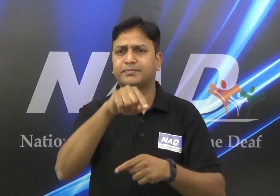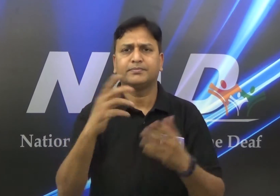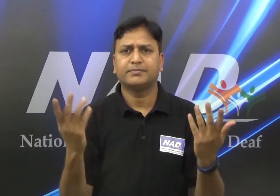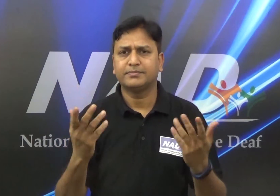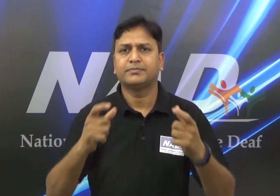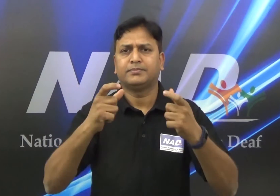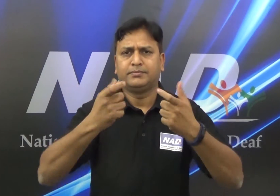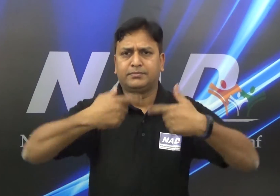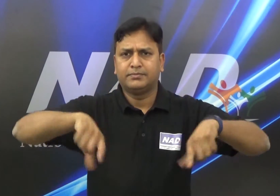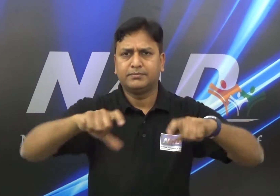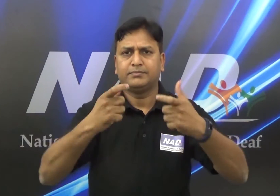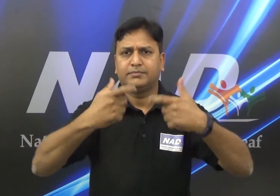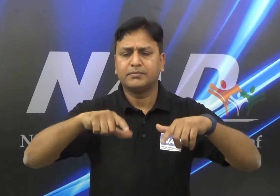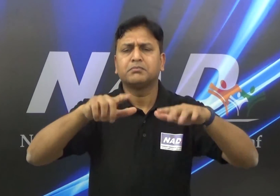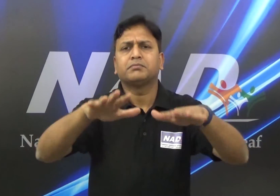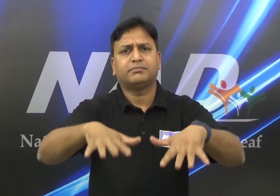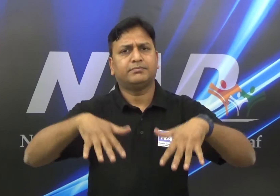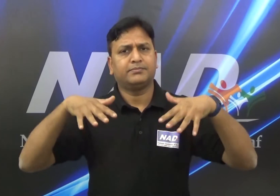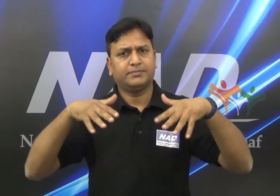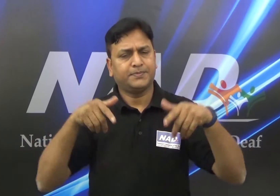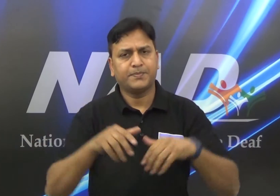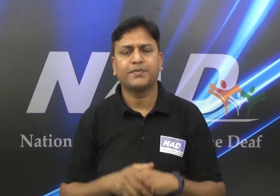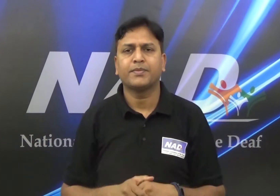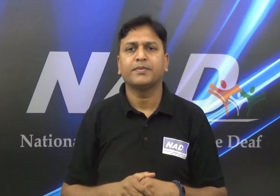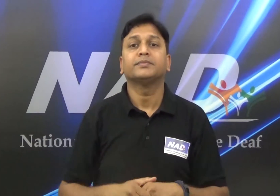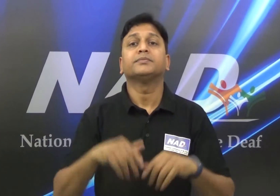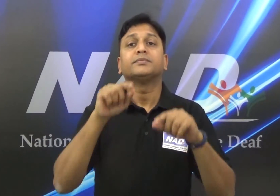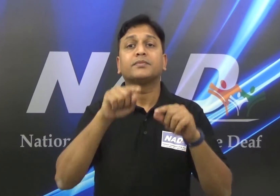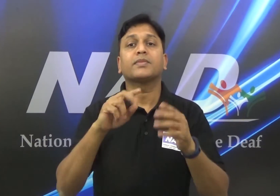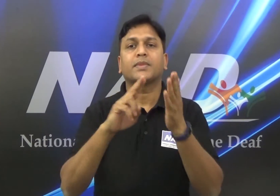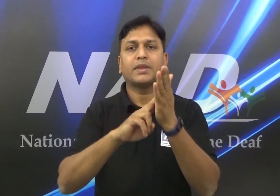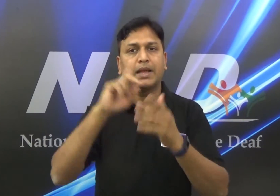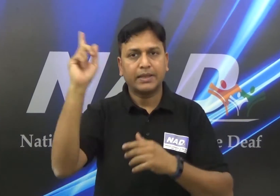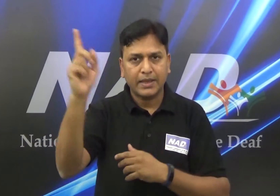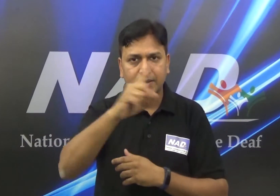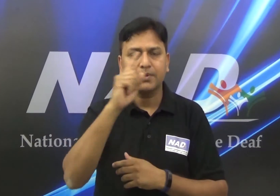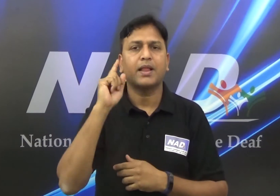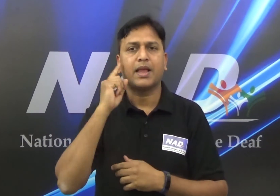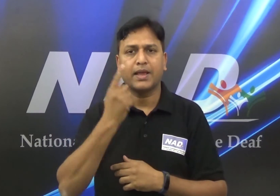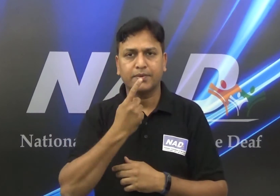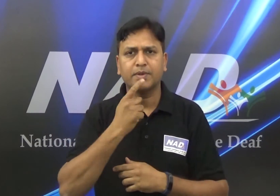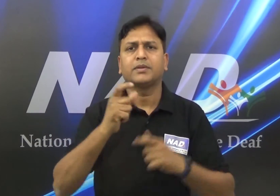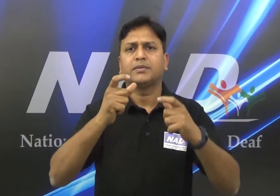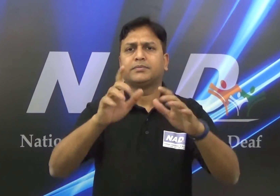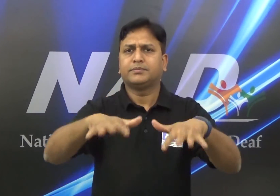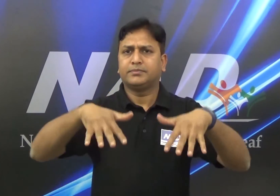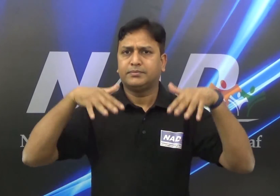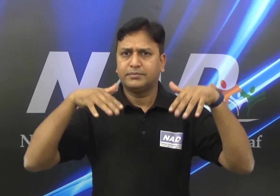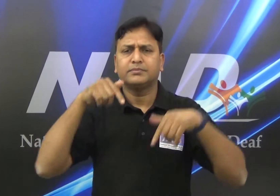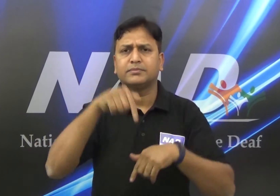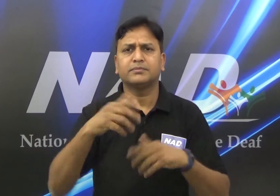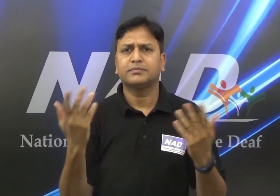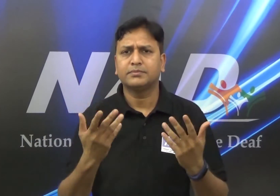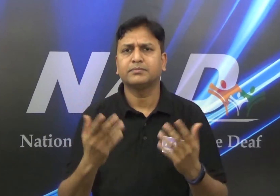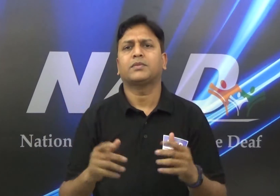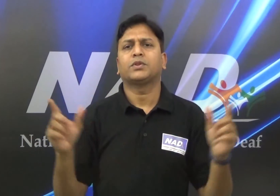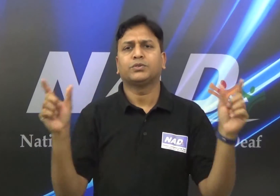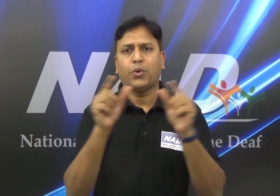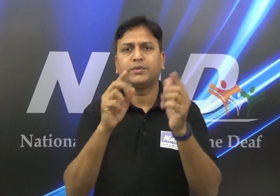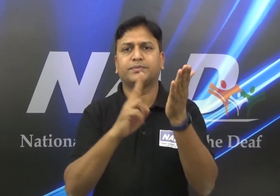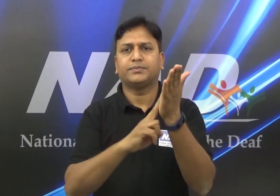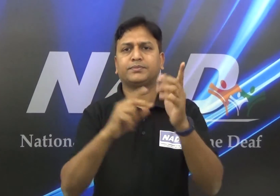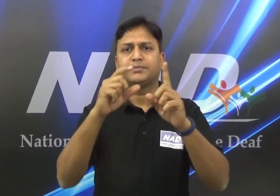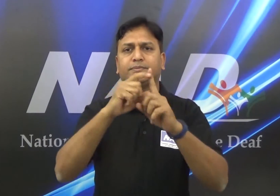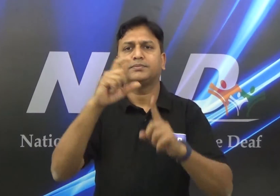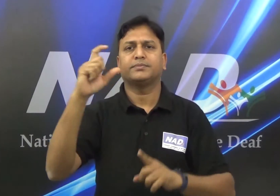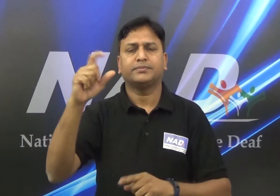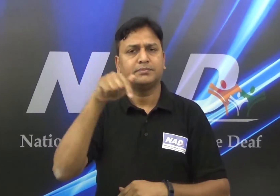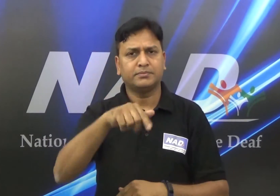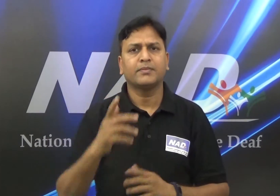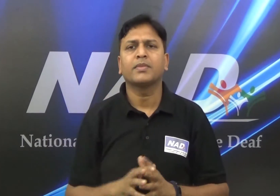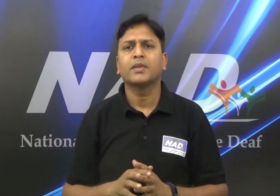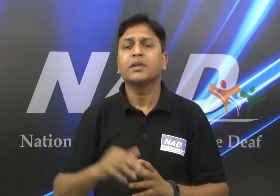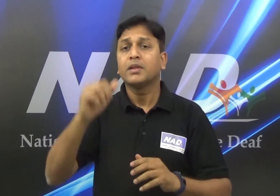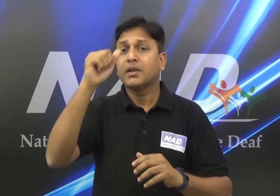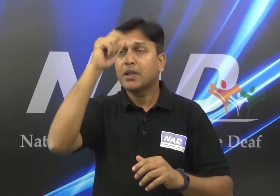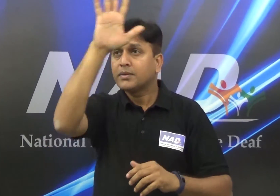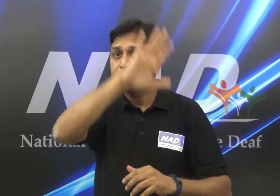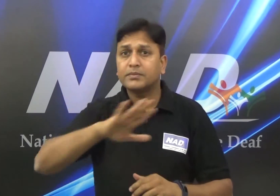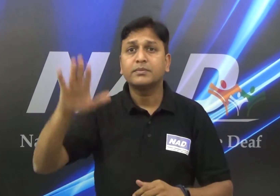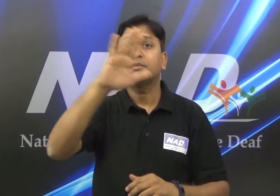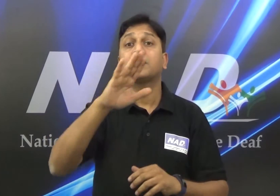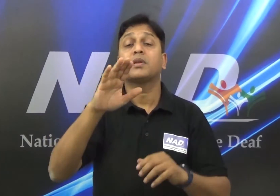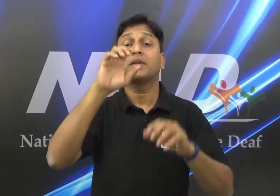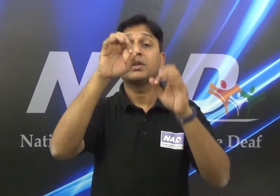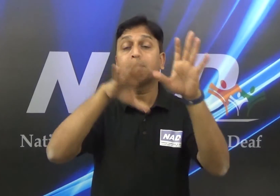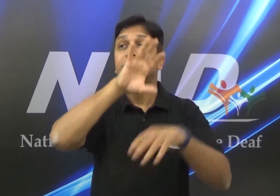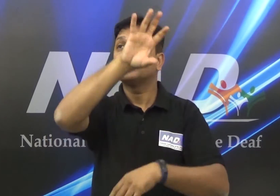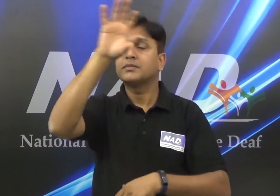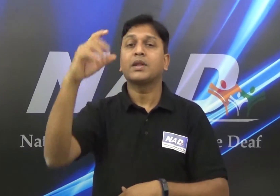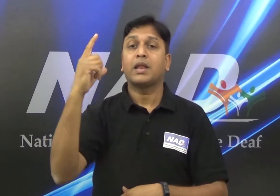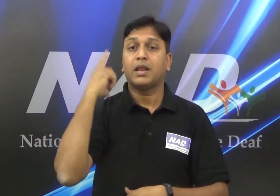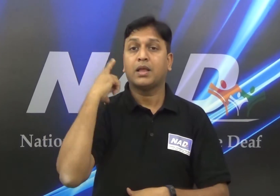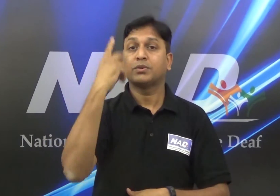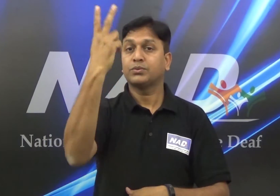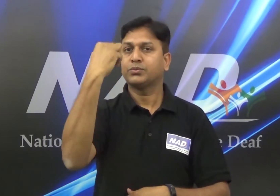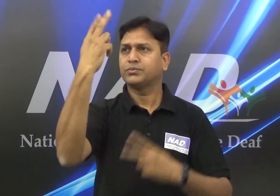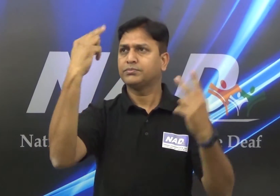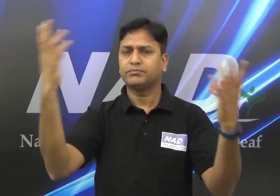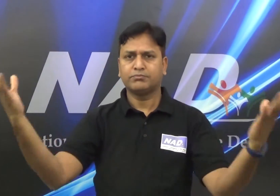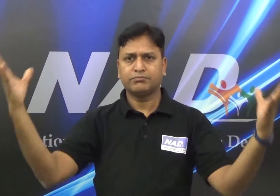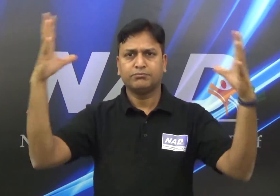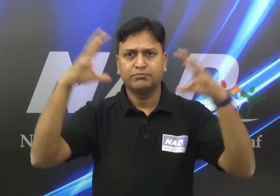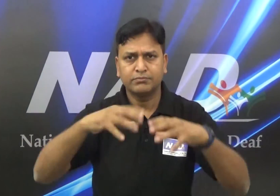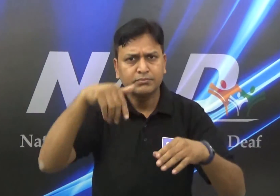What is a National Deaf Conference? In an NDC, deaf leaders from all over India gather and have a meeting.